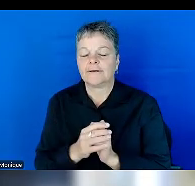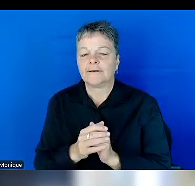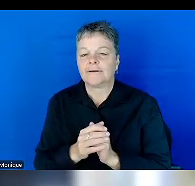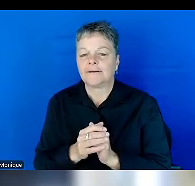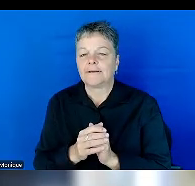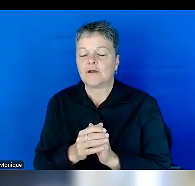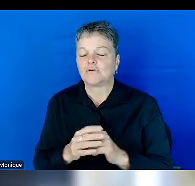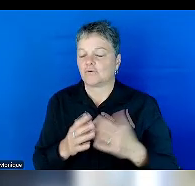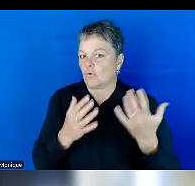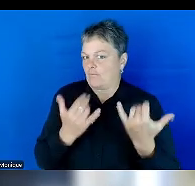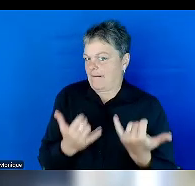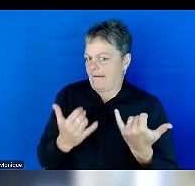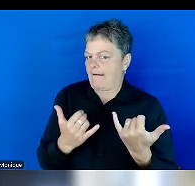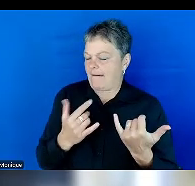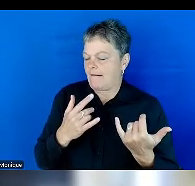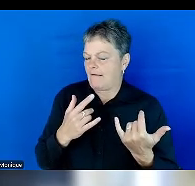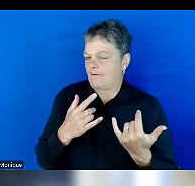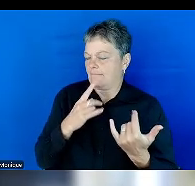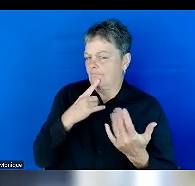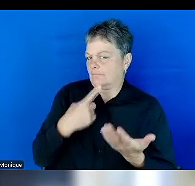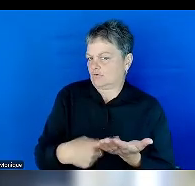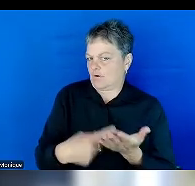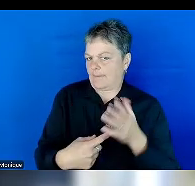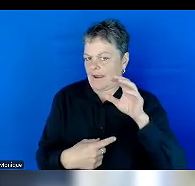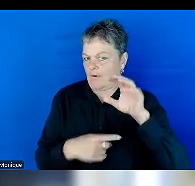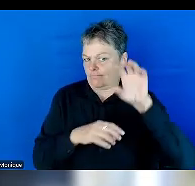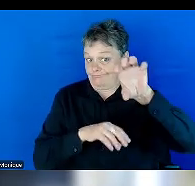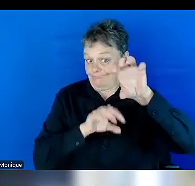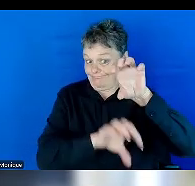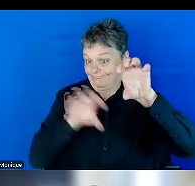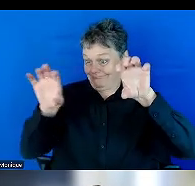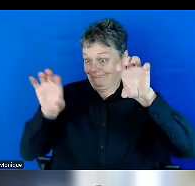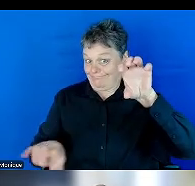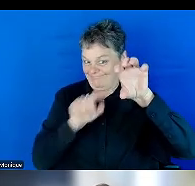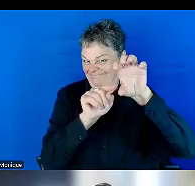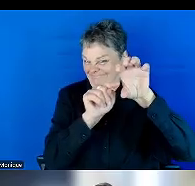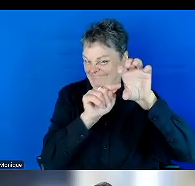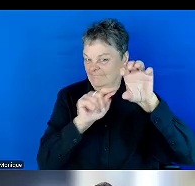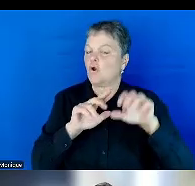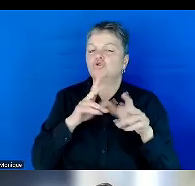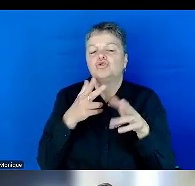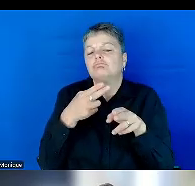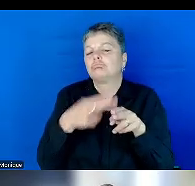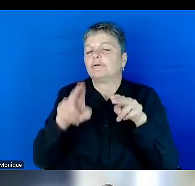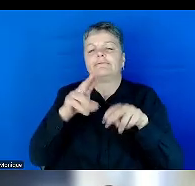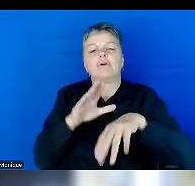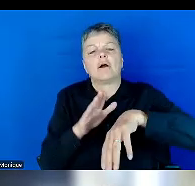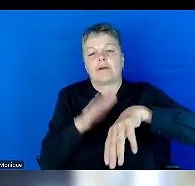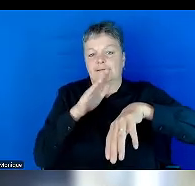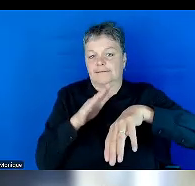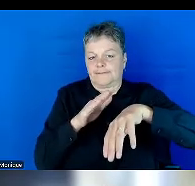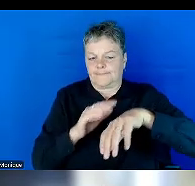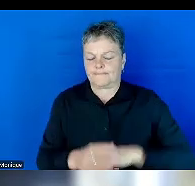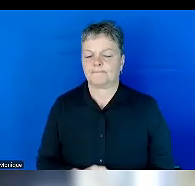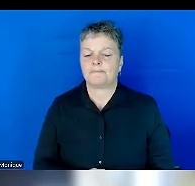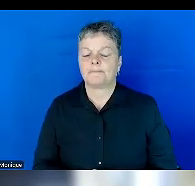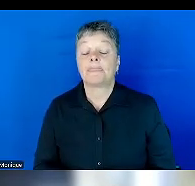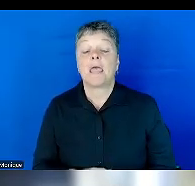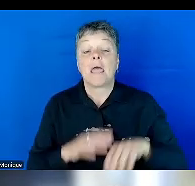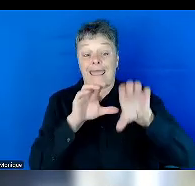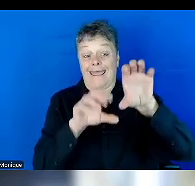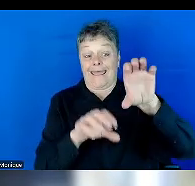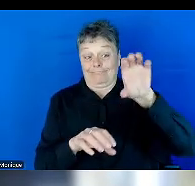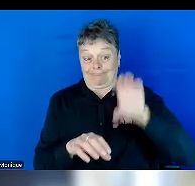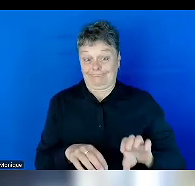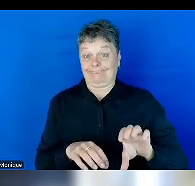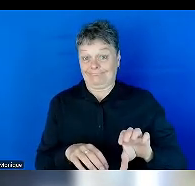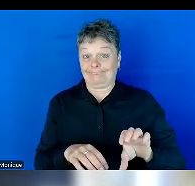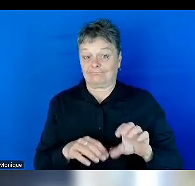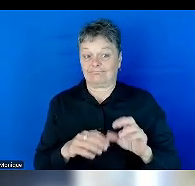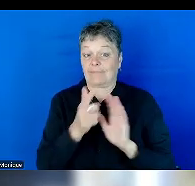representation from ARCH. So essentially what legal representation means is that